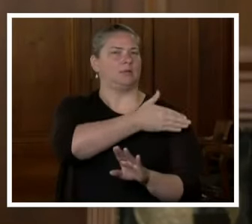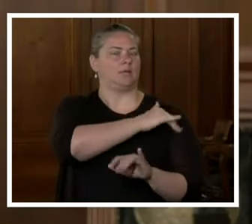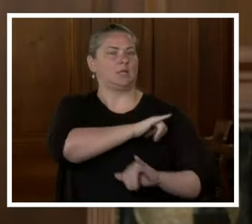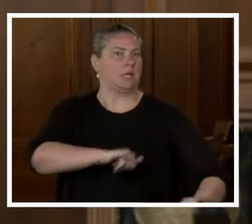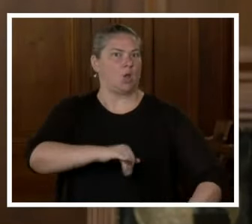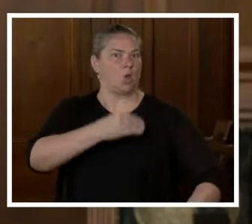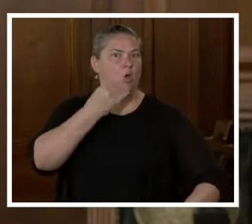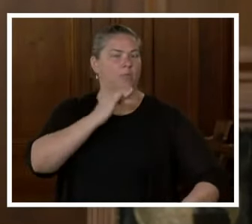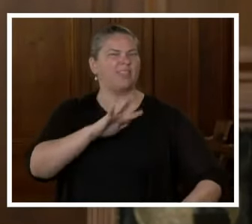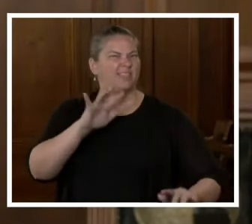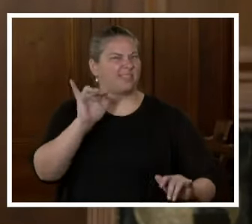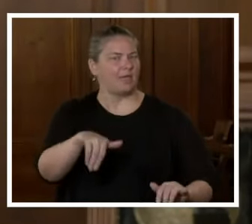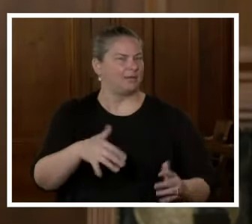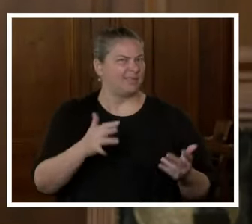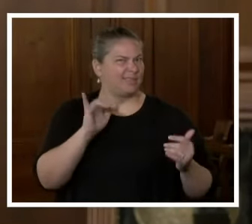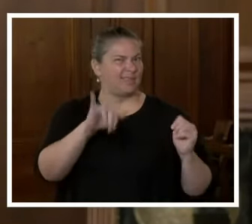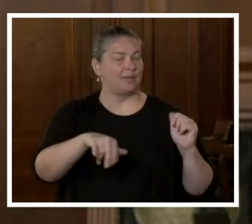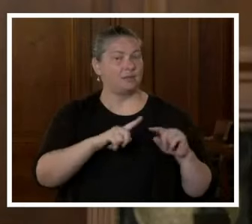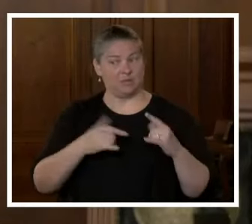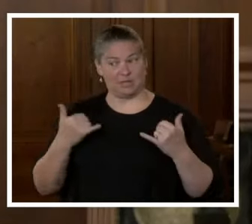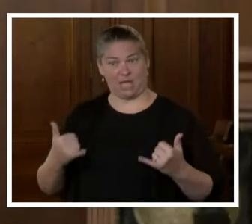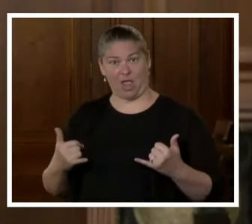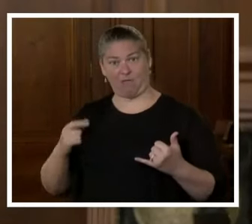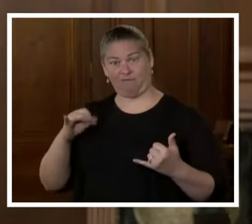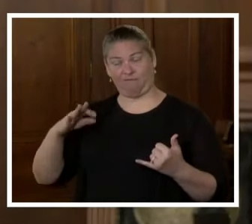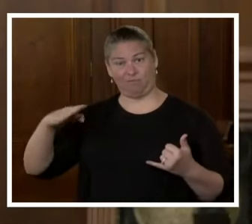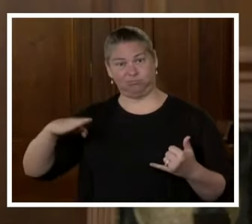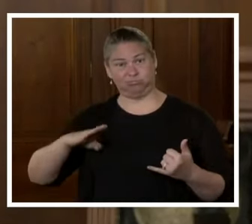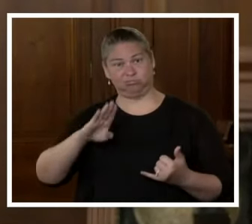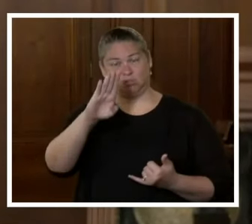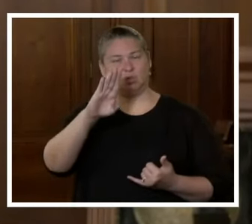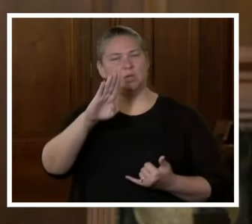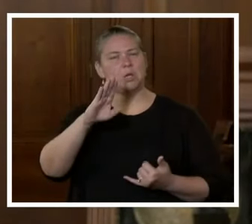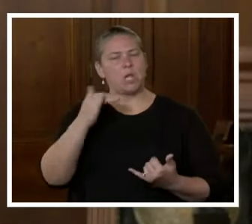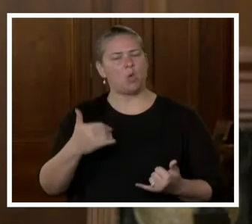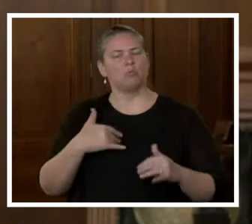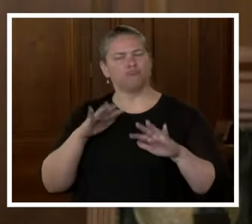OUT A LIST LISTENING SESSION AT